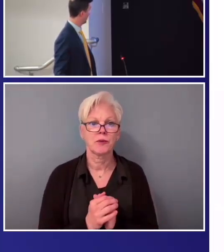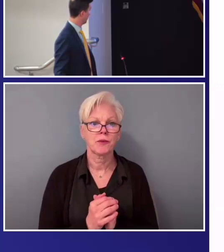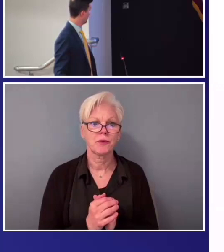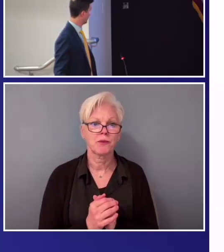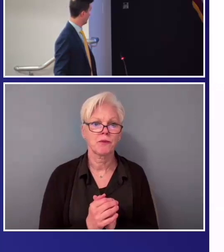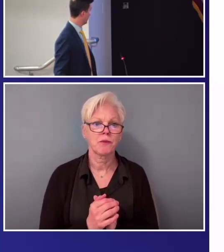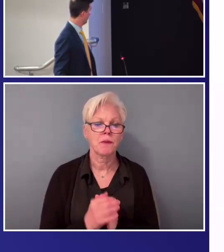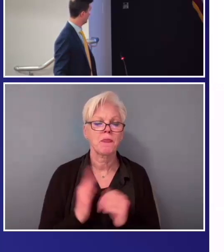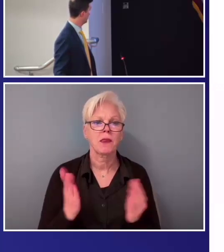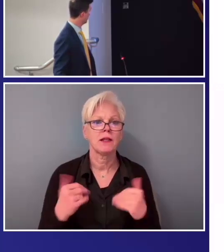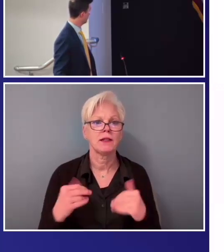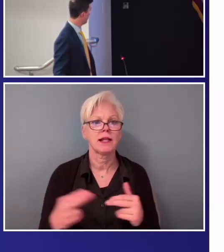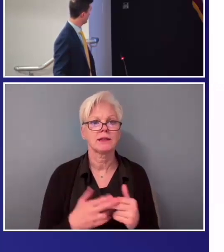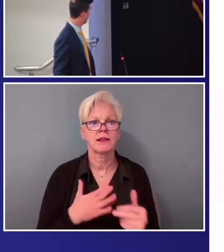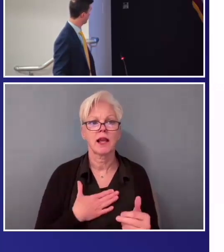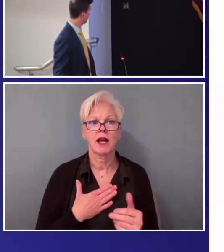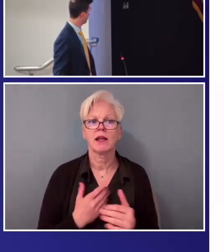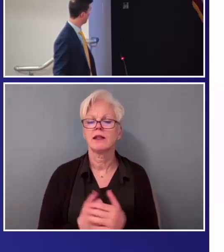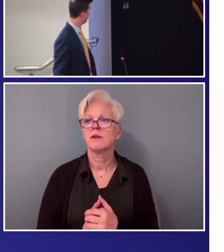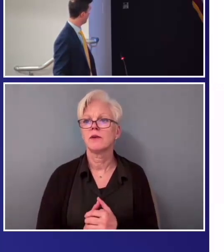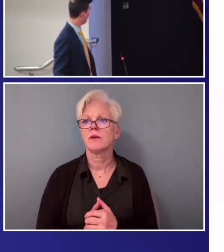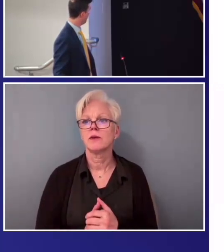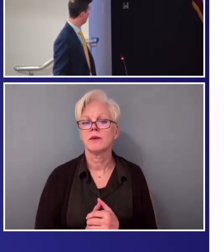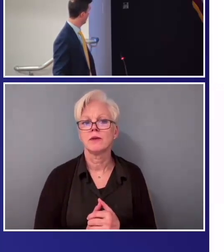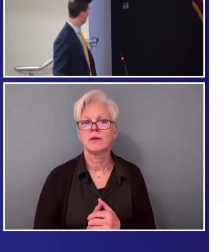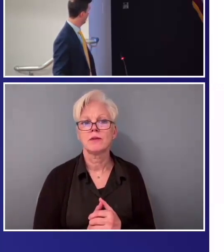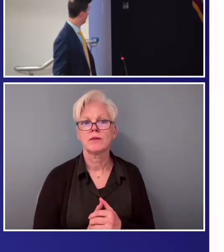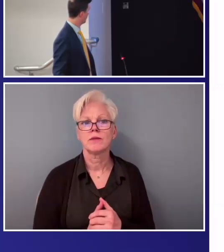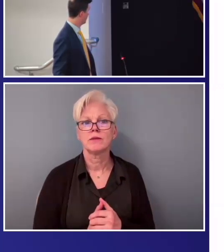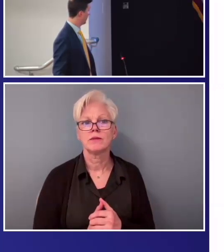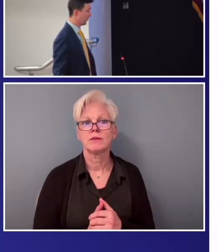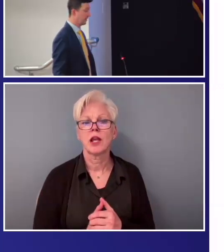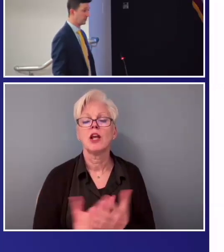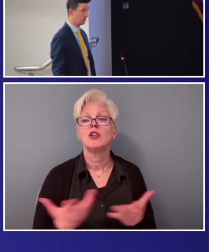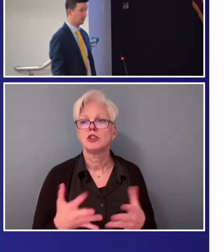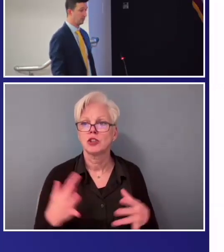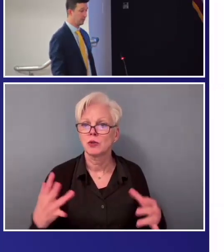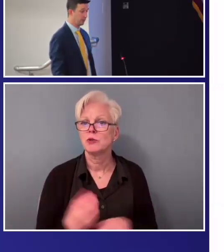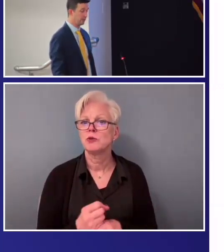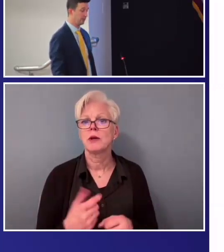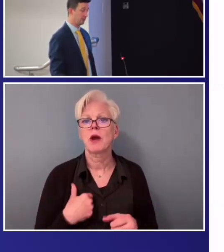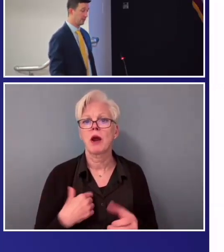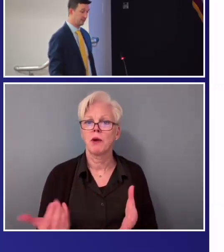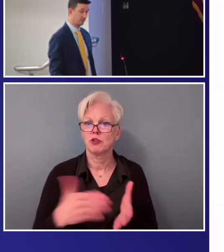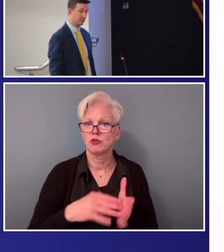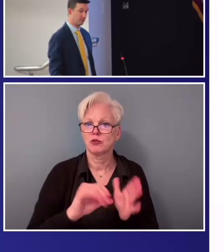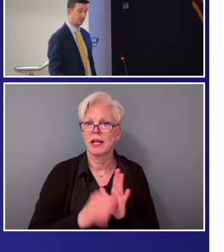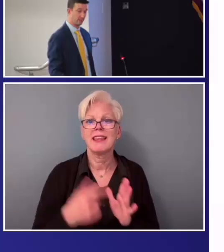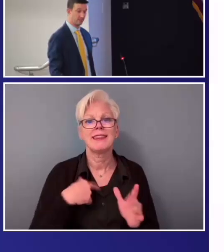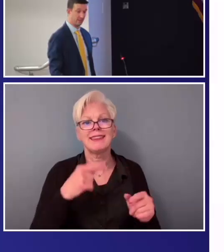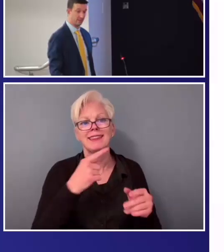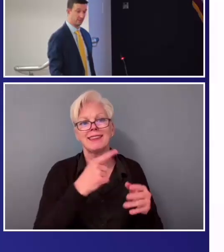Let's go to the next slide, please. So in summary, I just want to reiterate that these are estimates. It's not the final